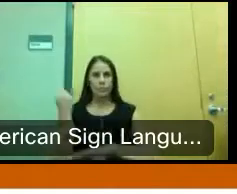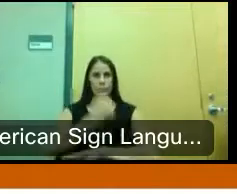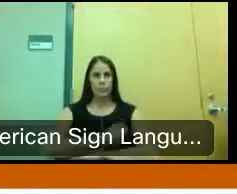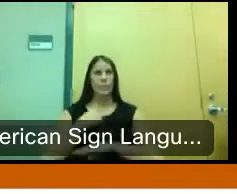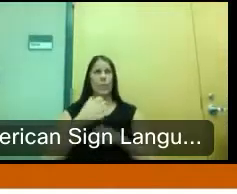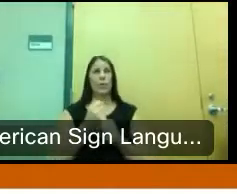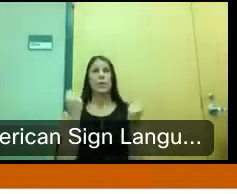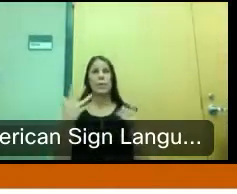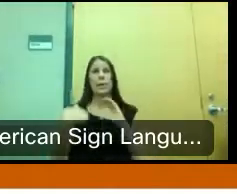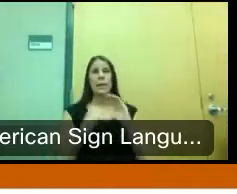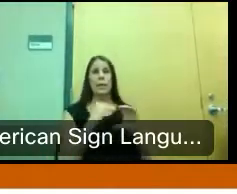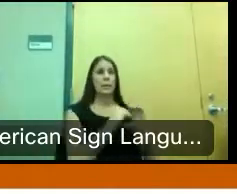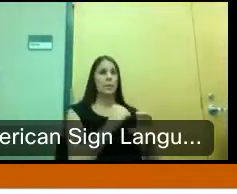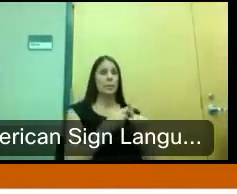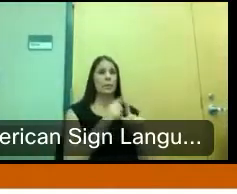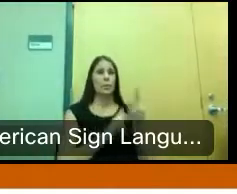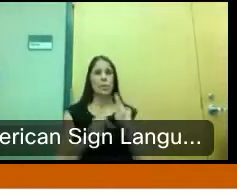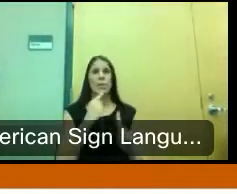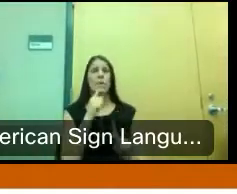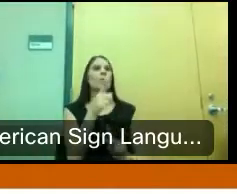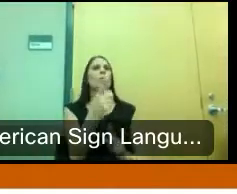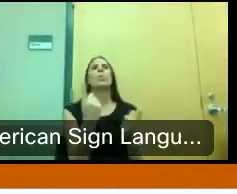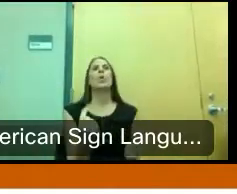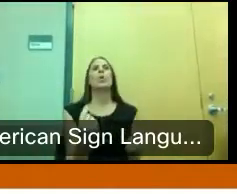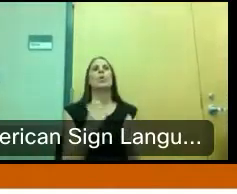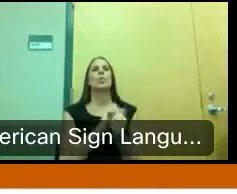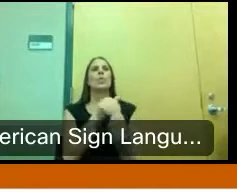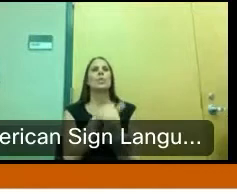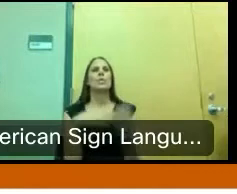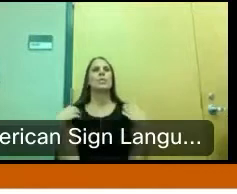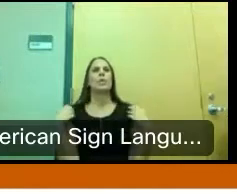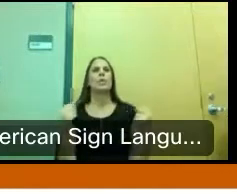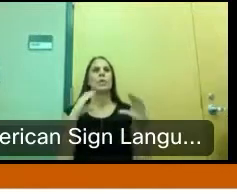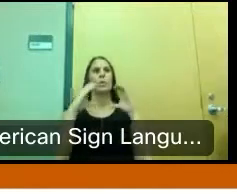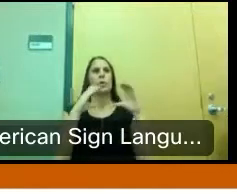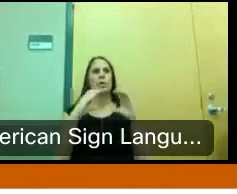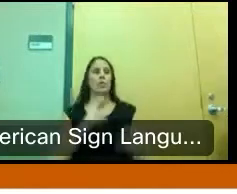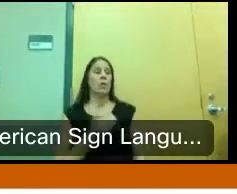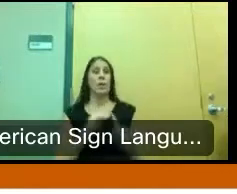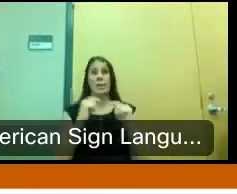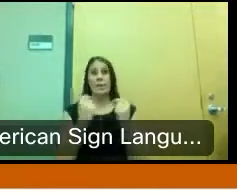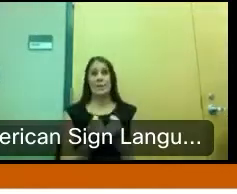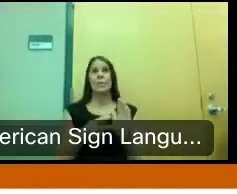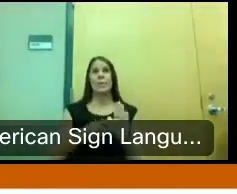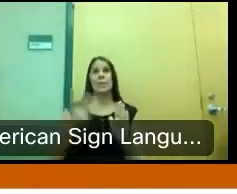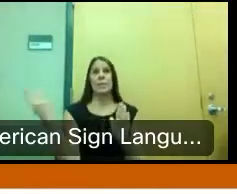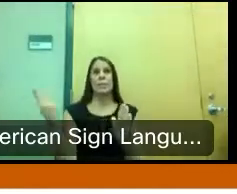from people, and they were like, what are you going to do with the center for health communication and. Our team actually doubled in size during covid.